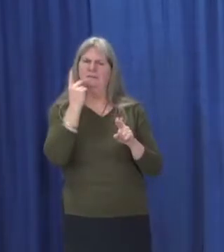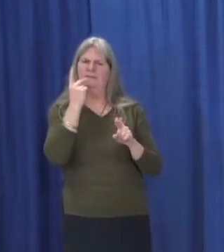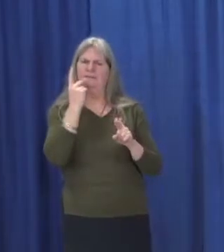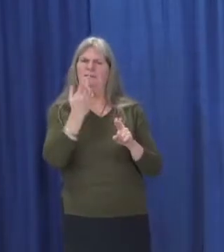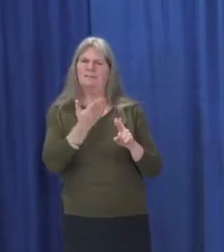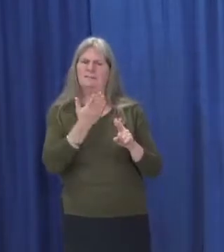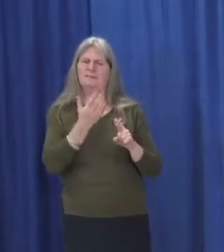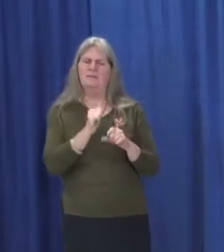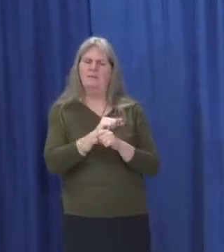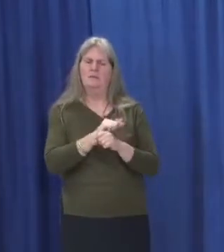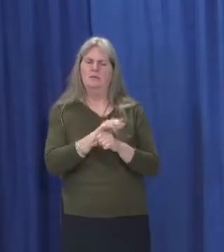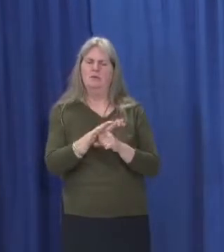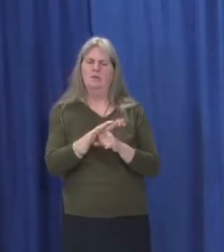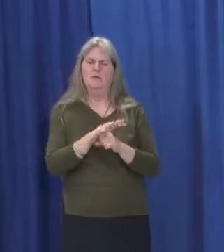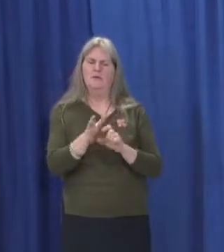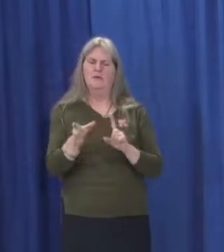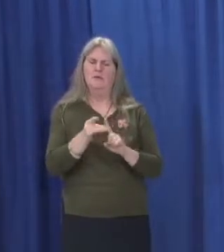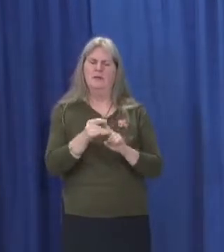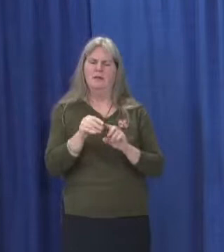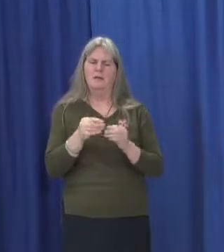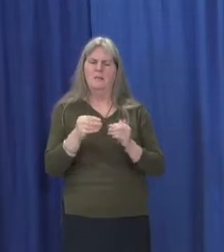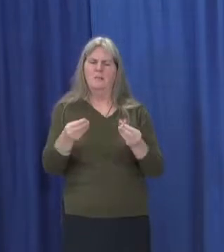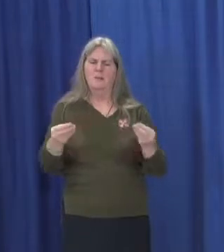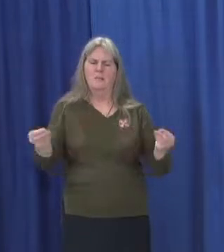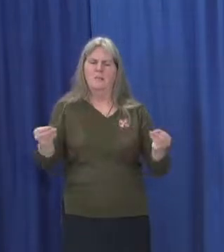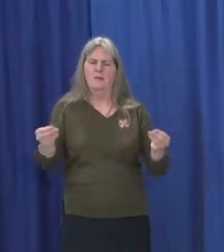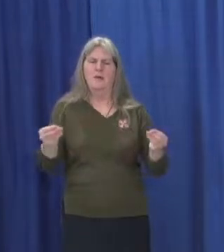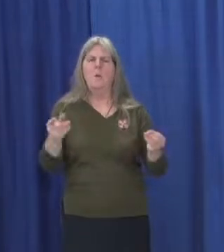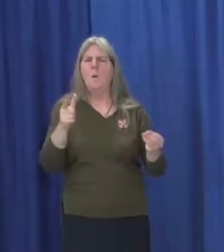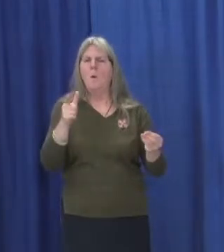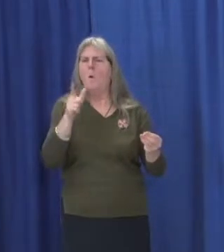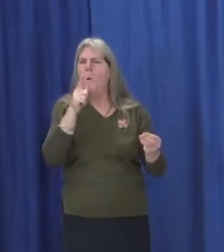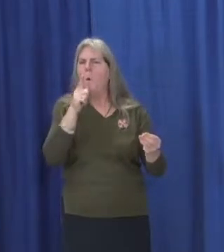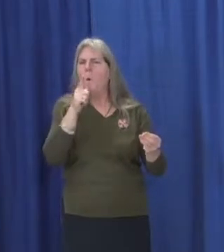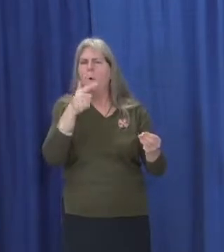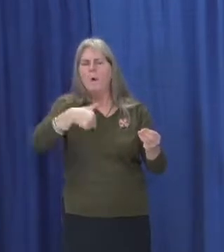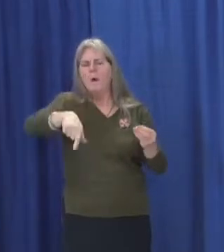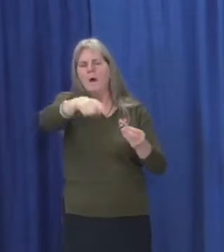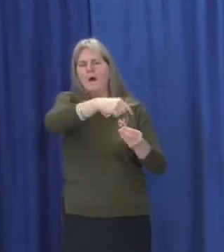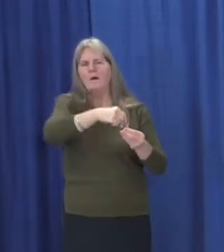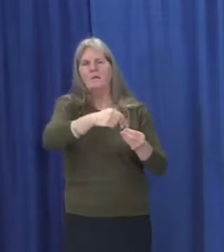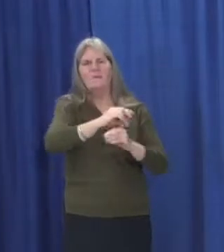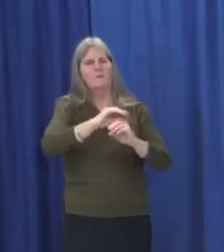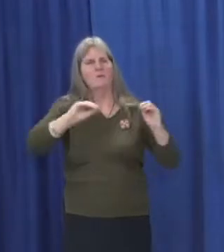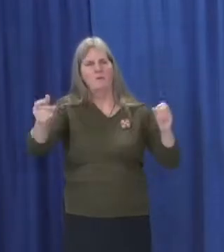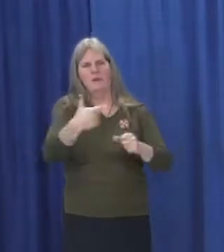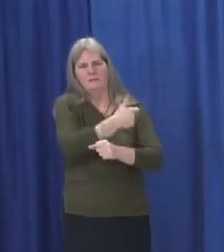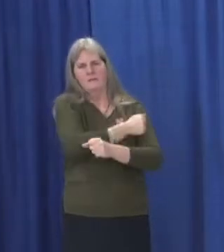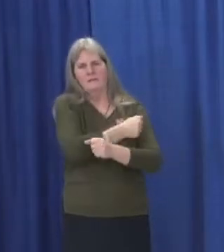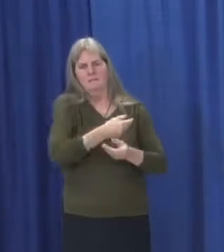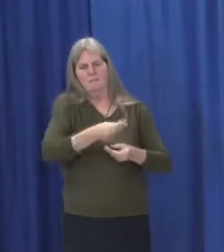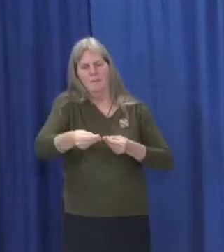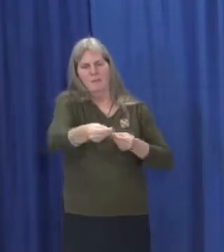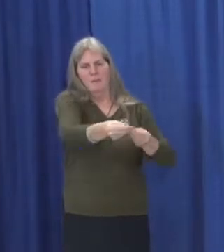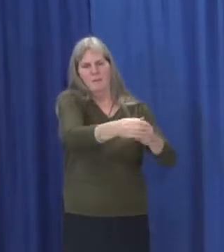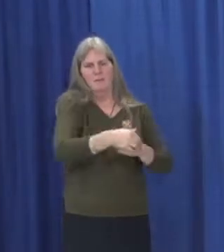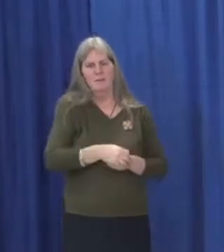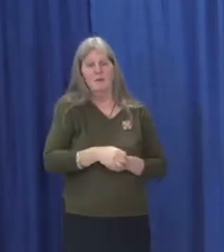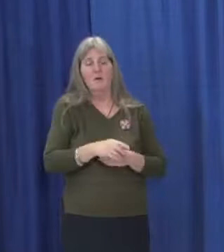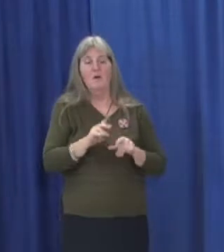pattern of transmission between people within Yukon who are not yet fully vaccinated. We are seeing people crossing